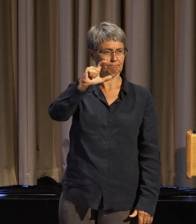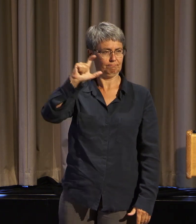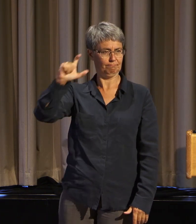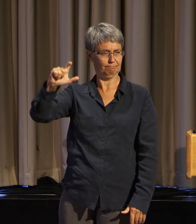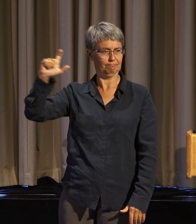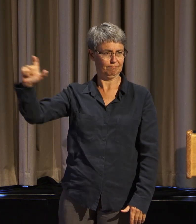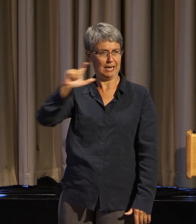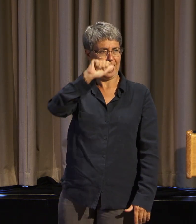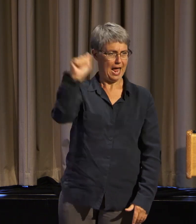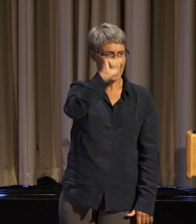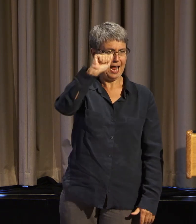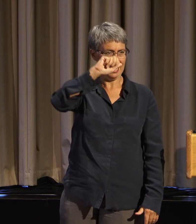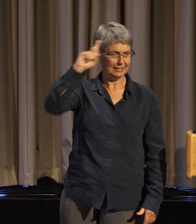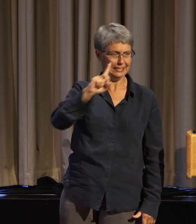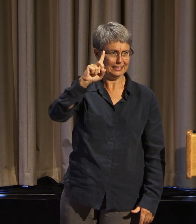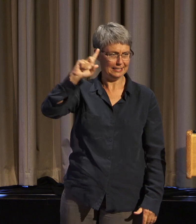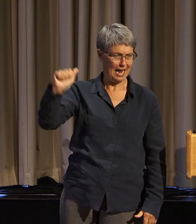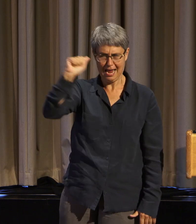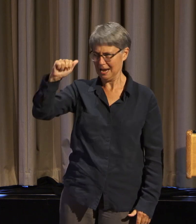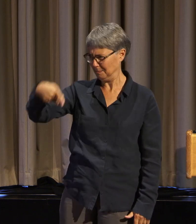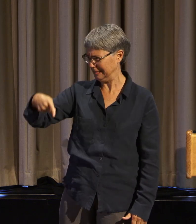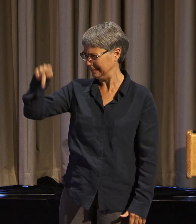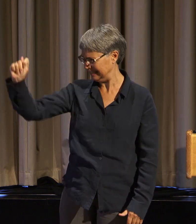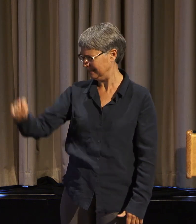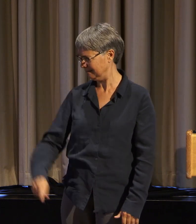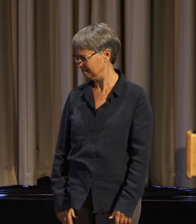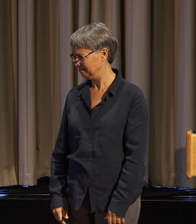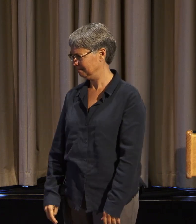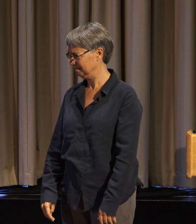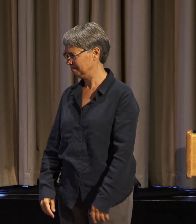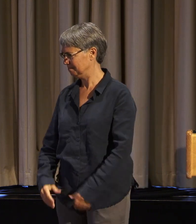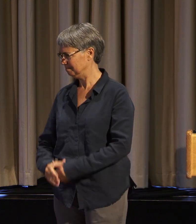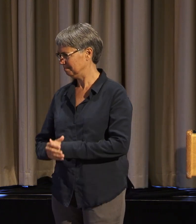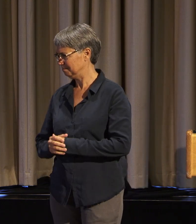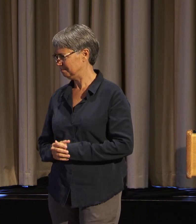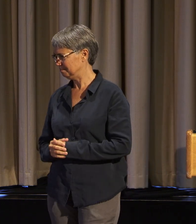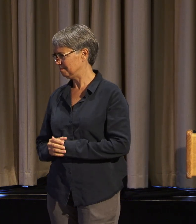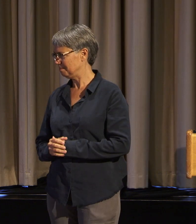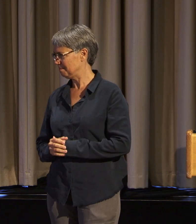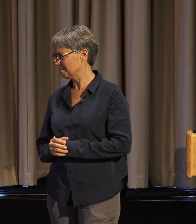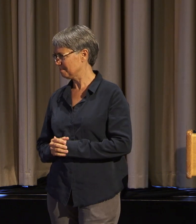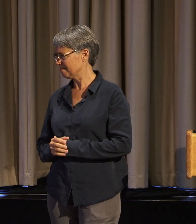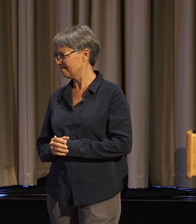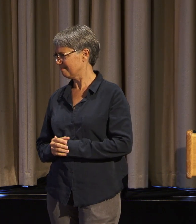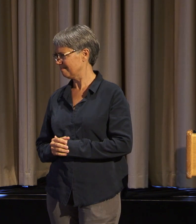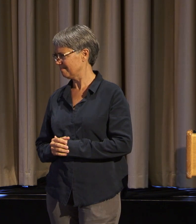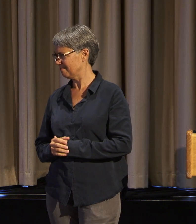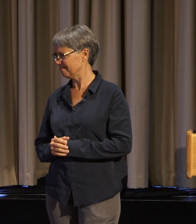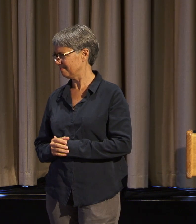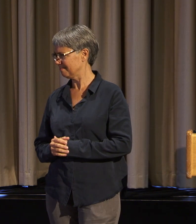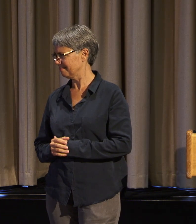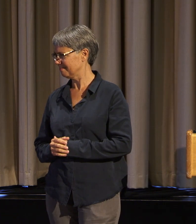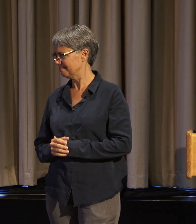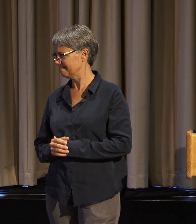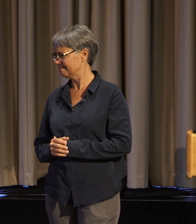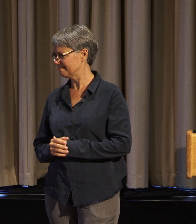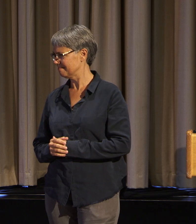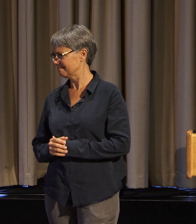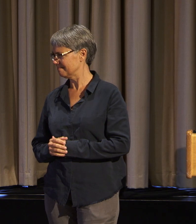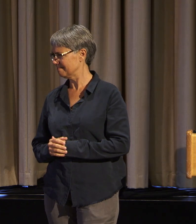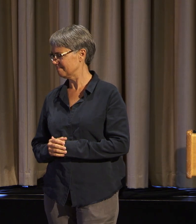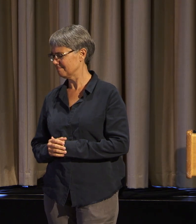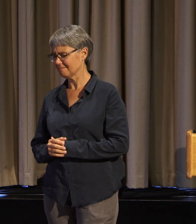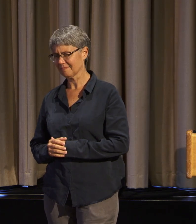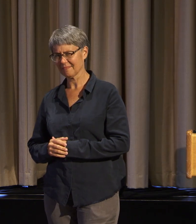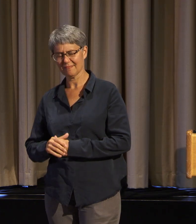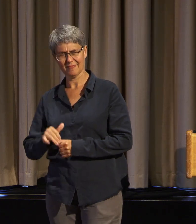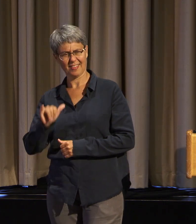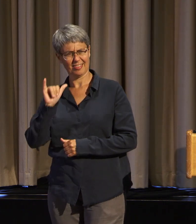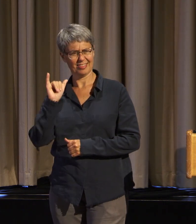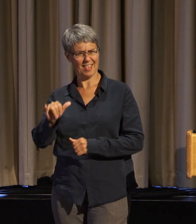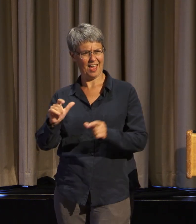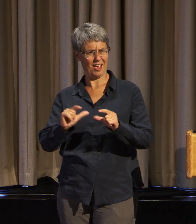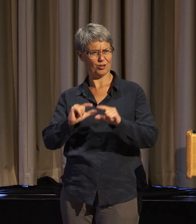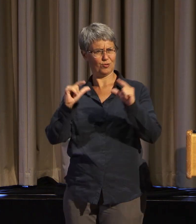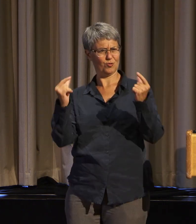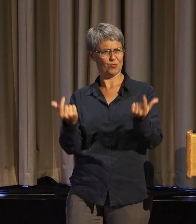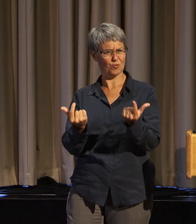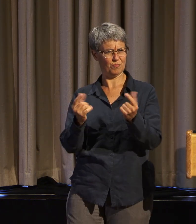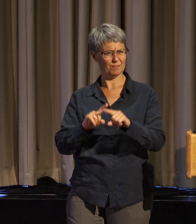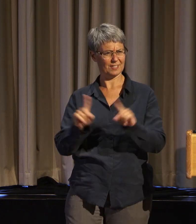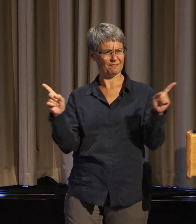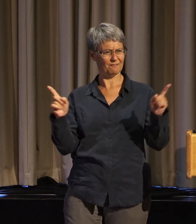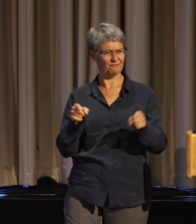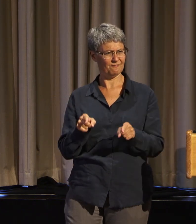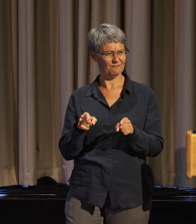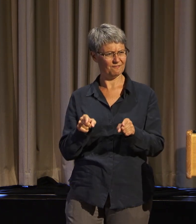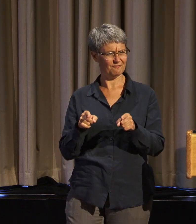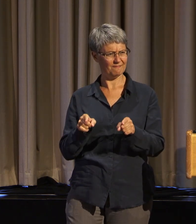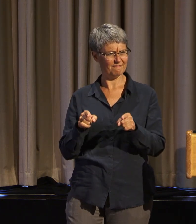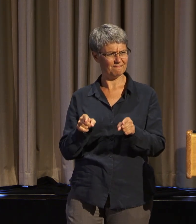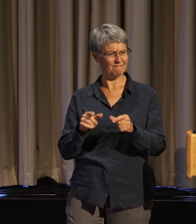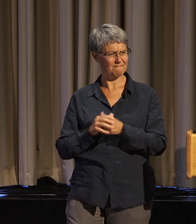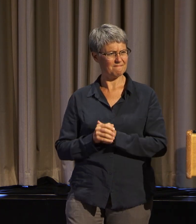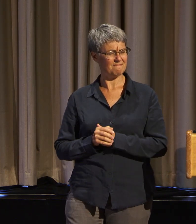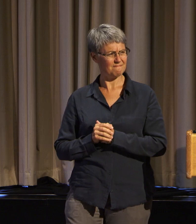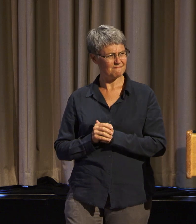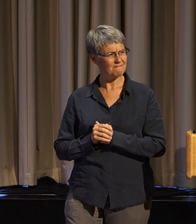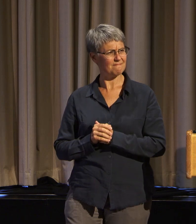And this group, many of the folks looked like me.